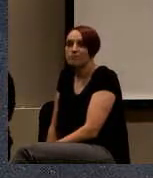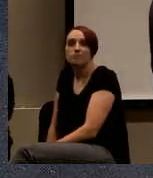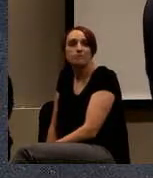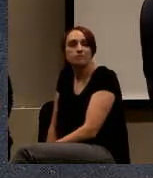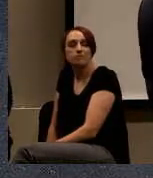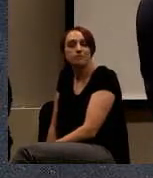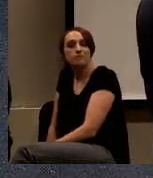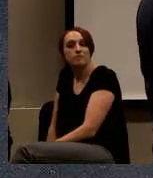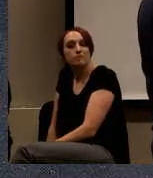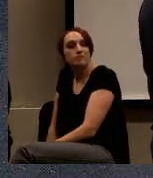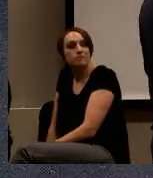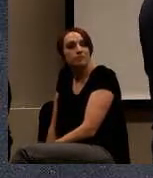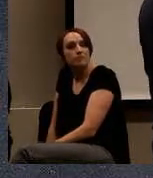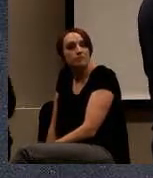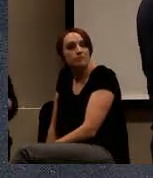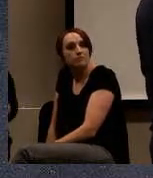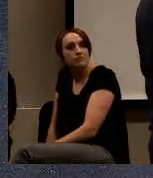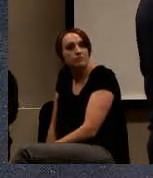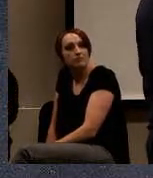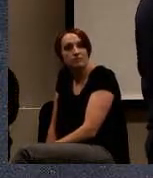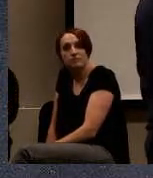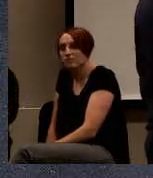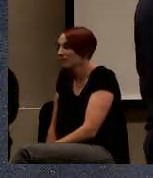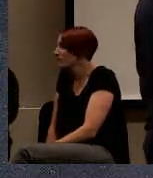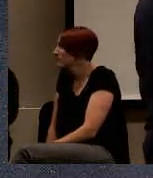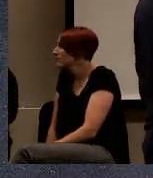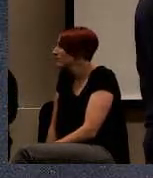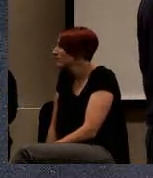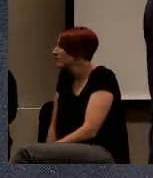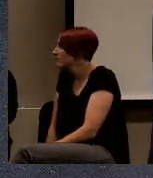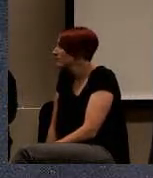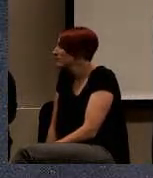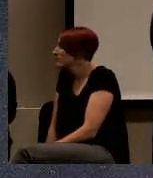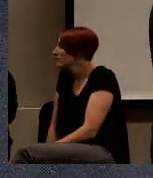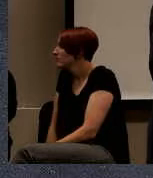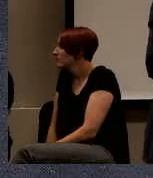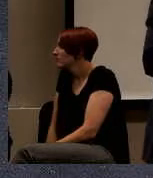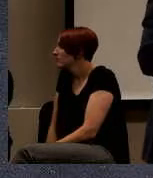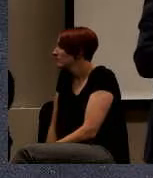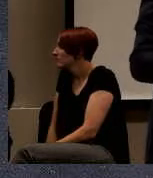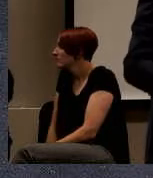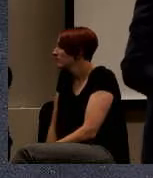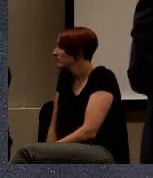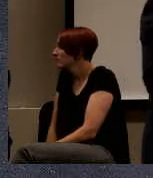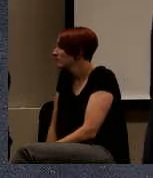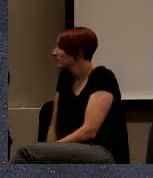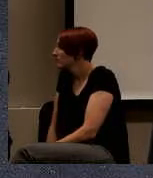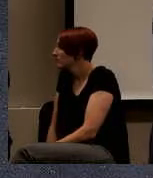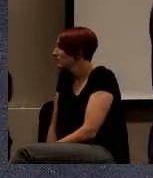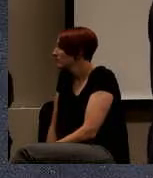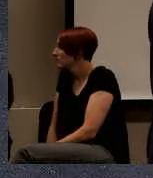We also look at things like the mirror, properly adjusting their mirrors to reduce blind spots.